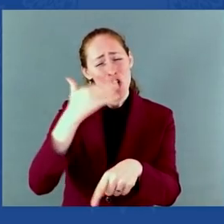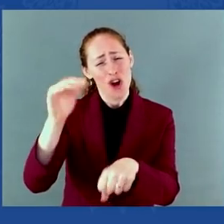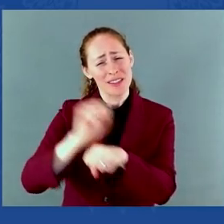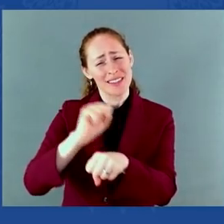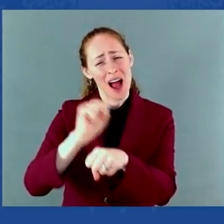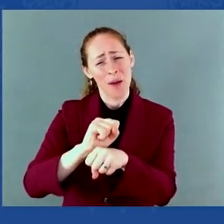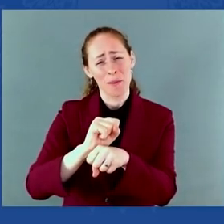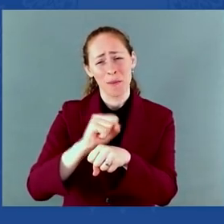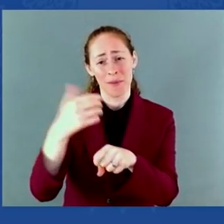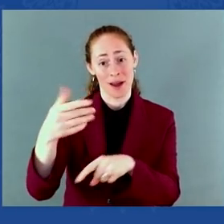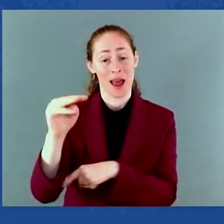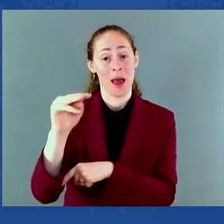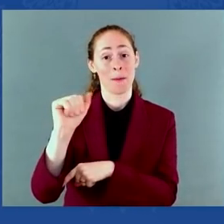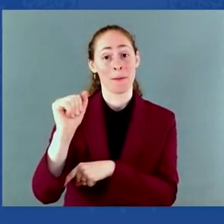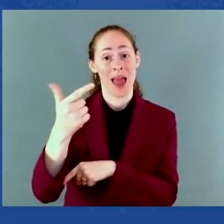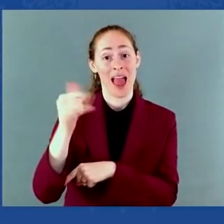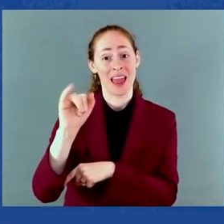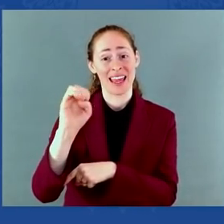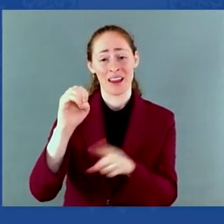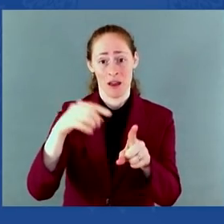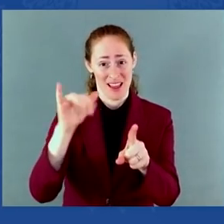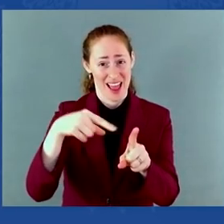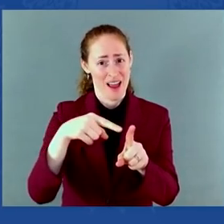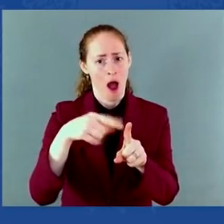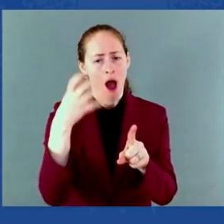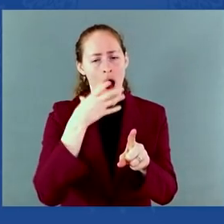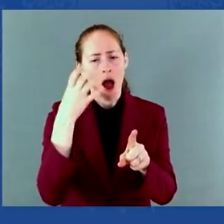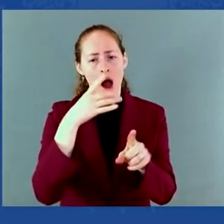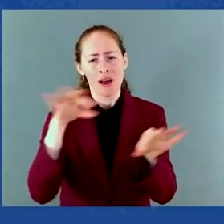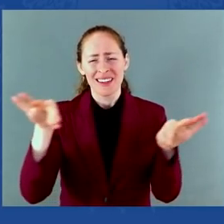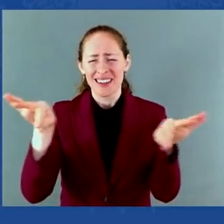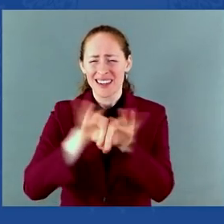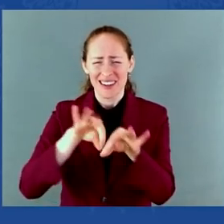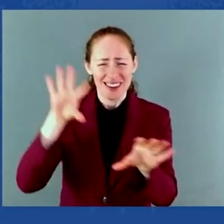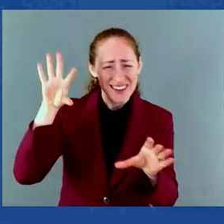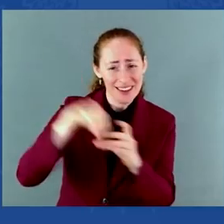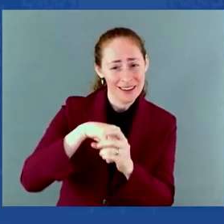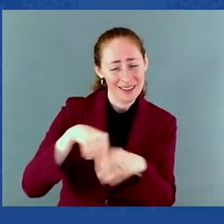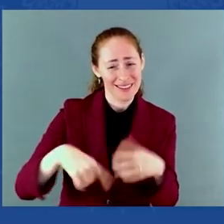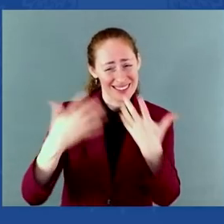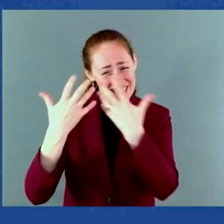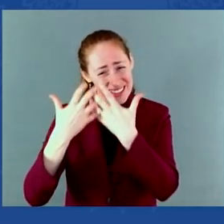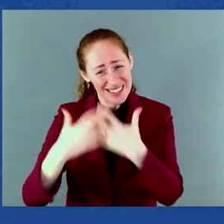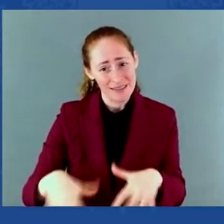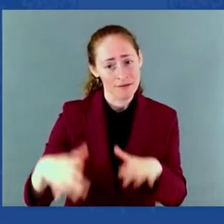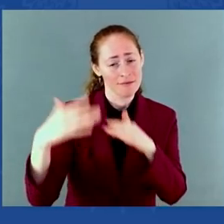in every aspect of this law. She led by getting bipartisan support. She made the case for making sure